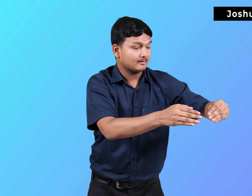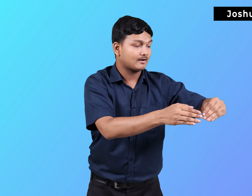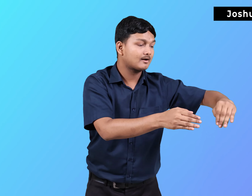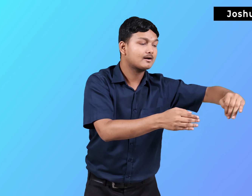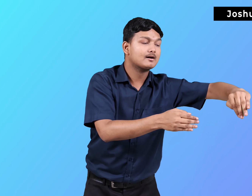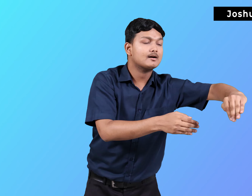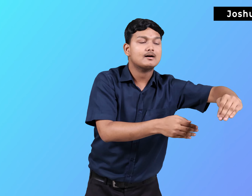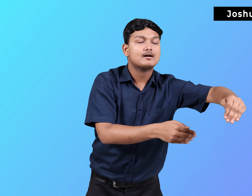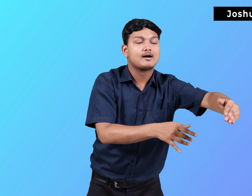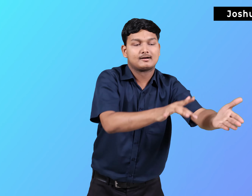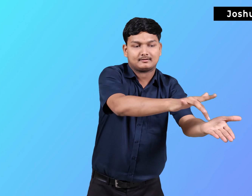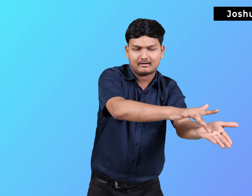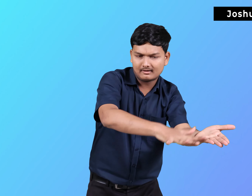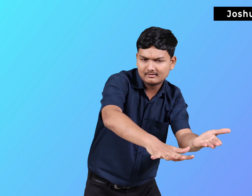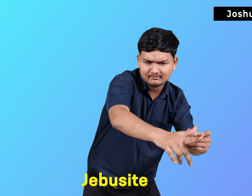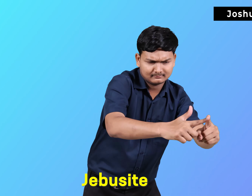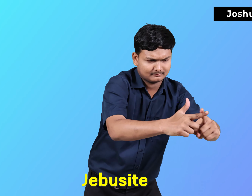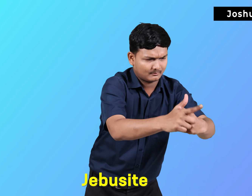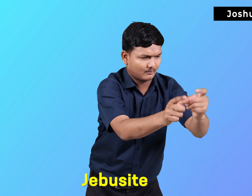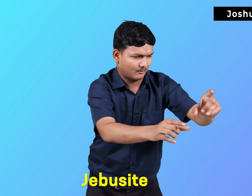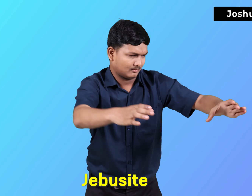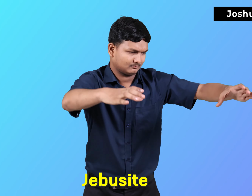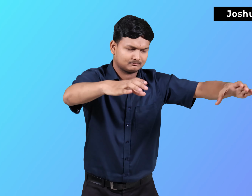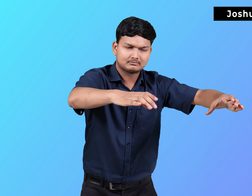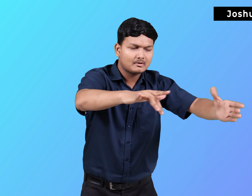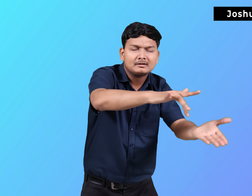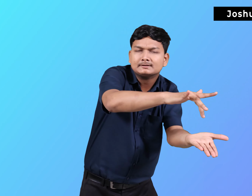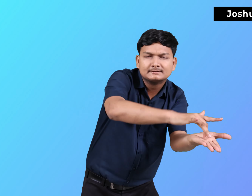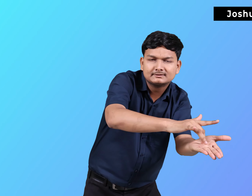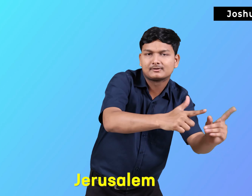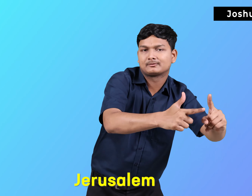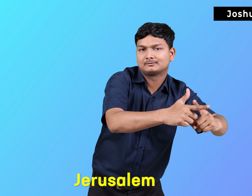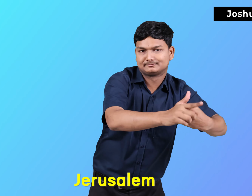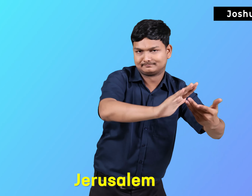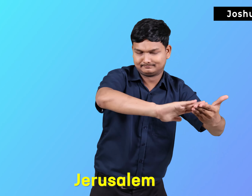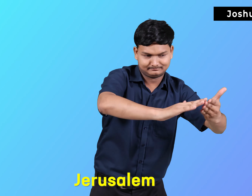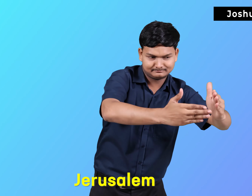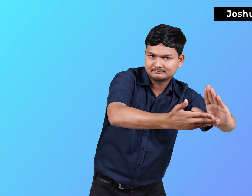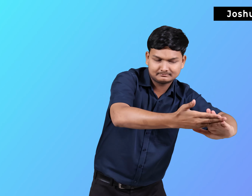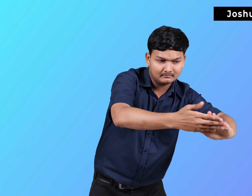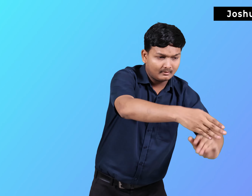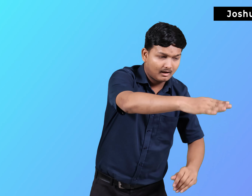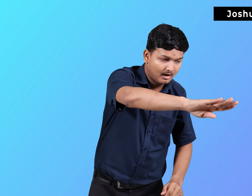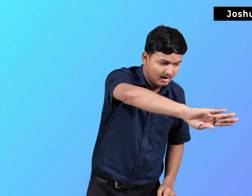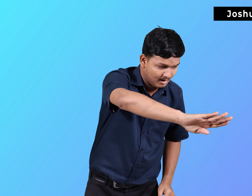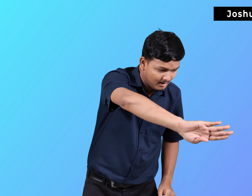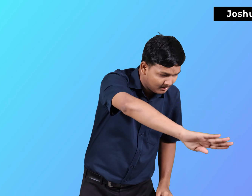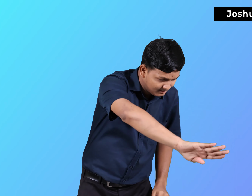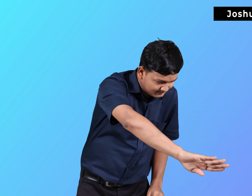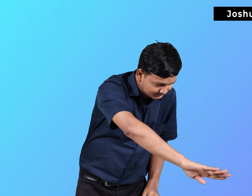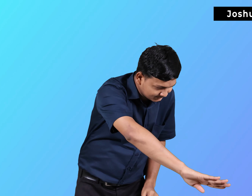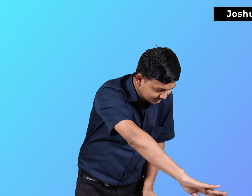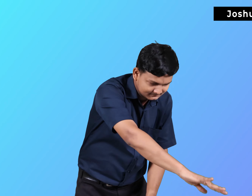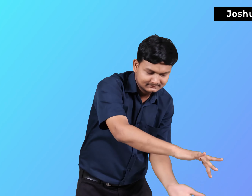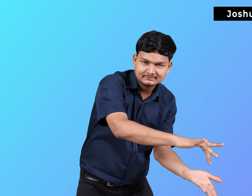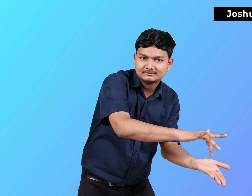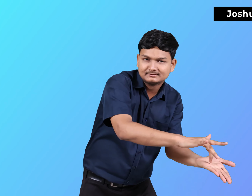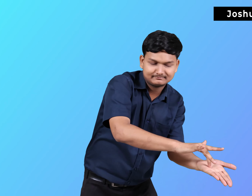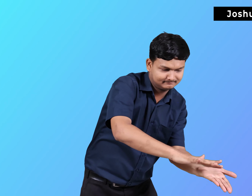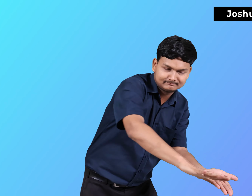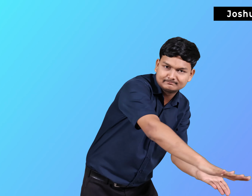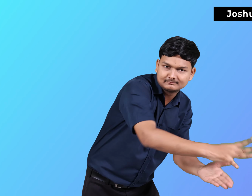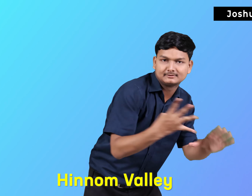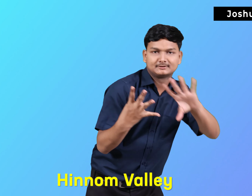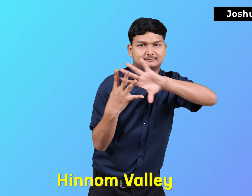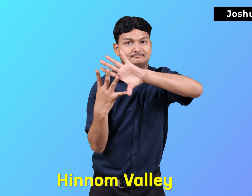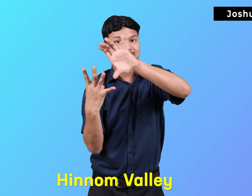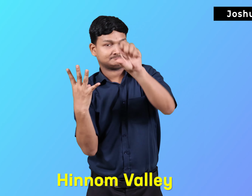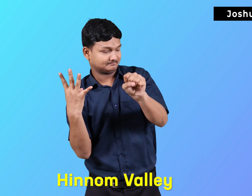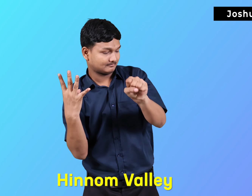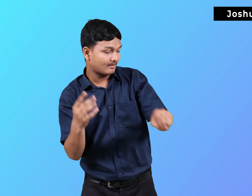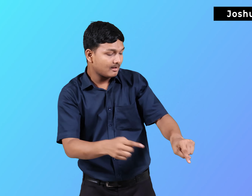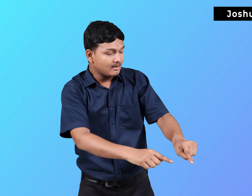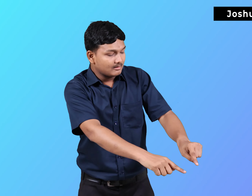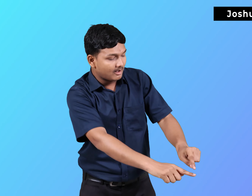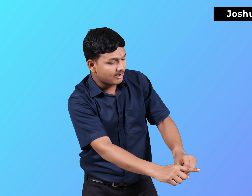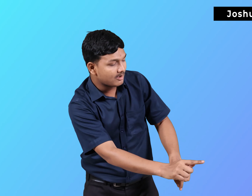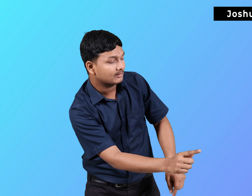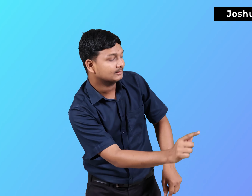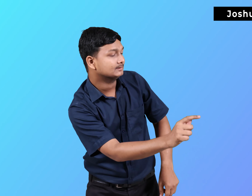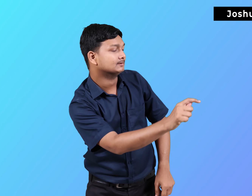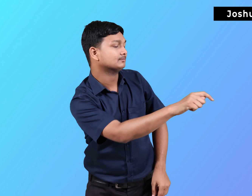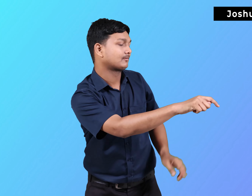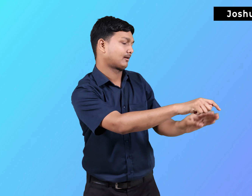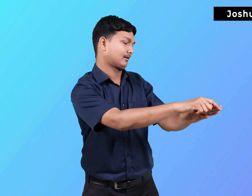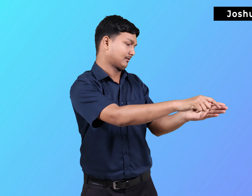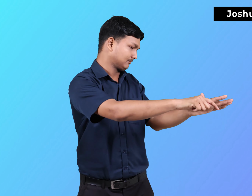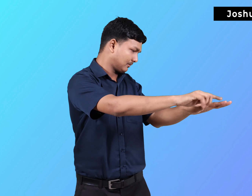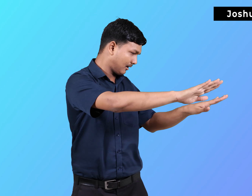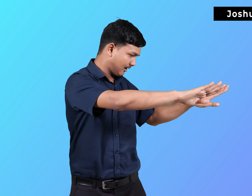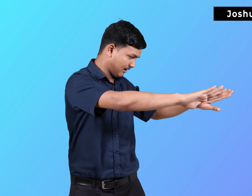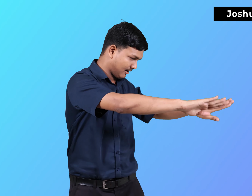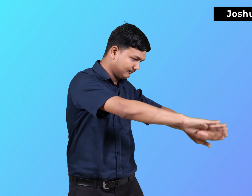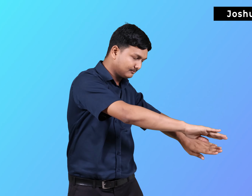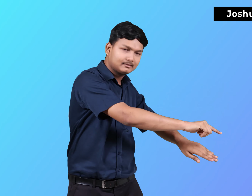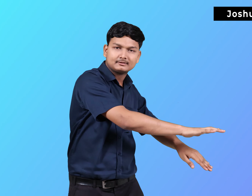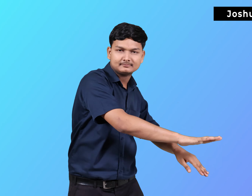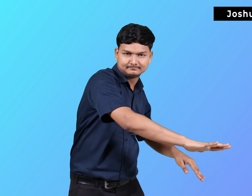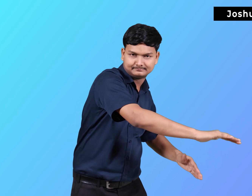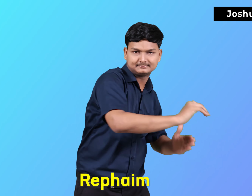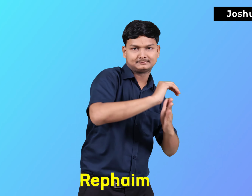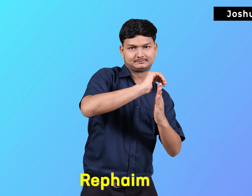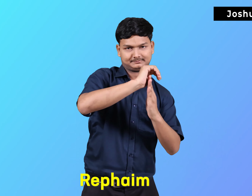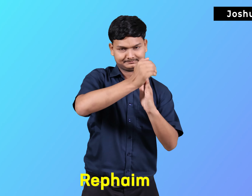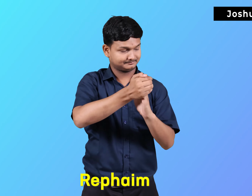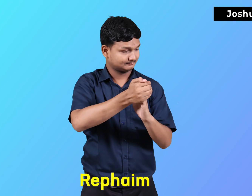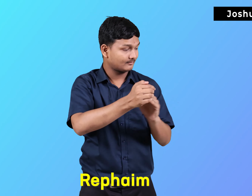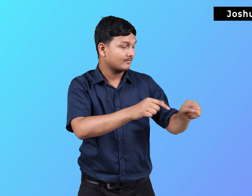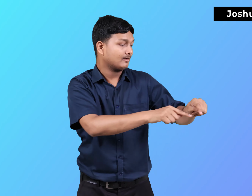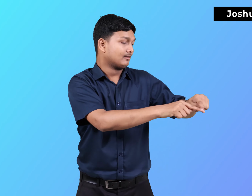Then the border went through the Valley of Ben Hinnom beside the southern side of the Jebusite city that is, Jerusalem. There the border went to the top of the hill on the west side of Hinnom Valley. This was at the northern end of Rephaim Valley.